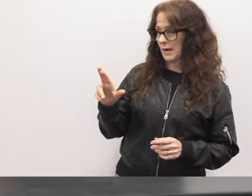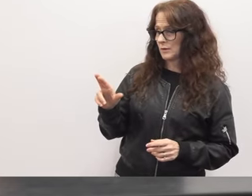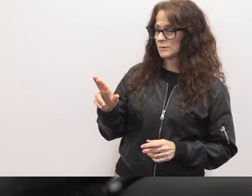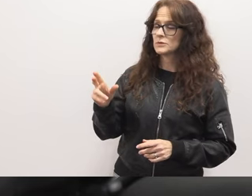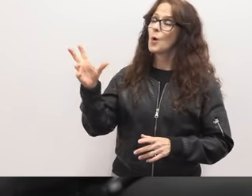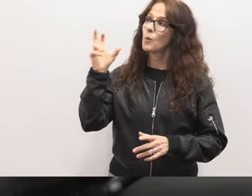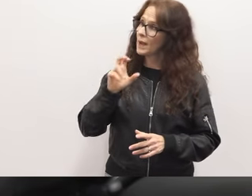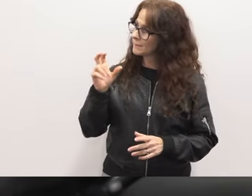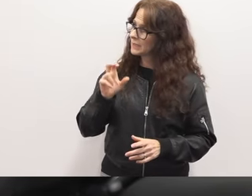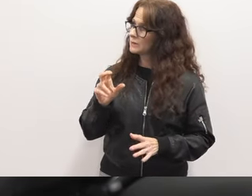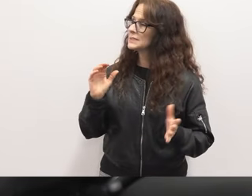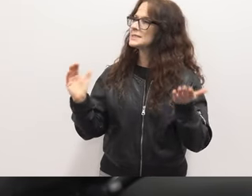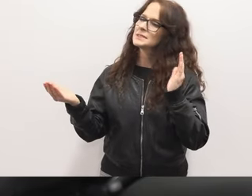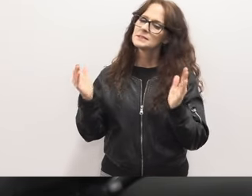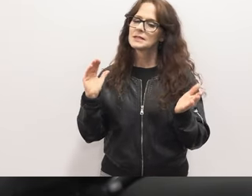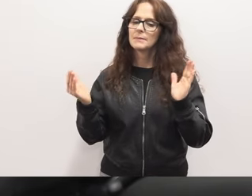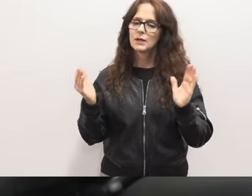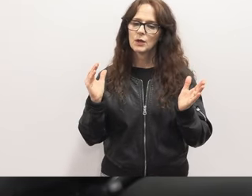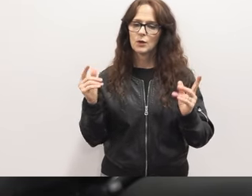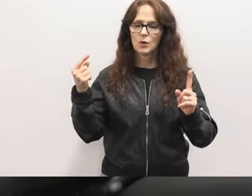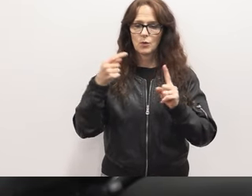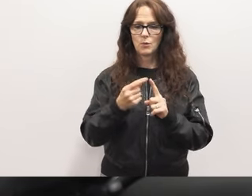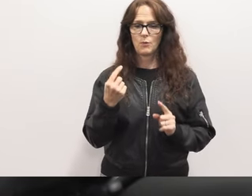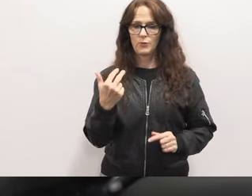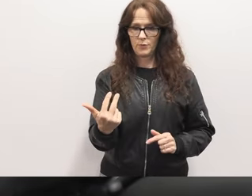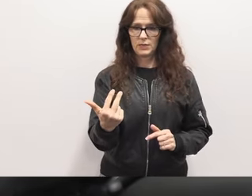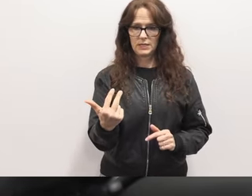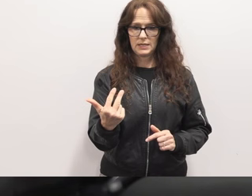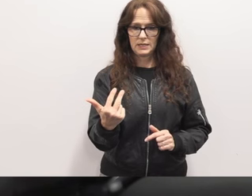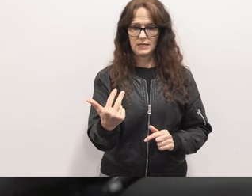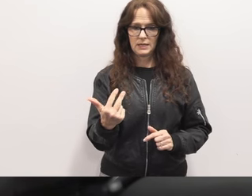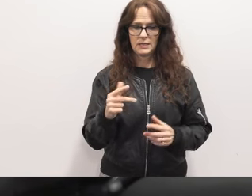well it similar to goal three that started around